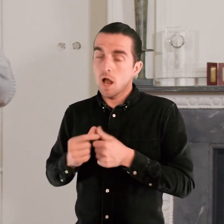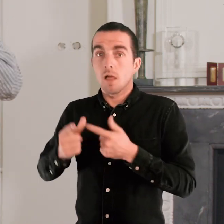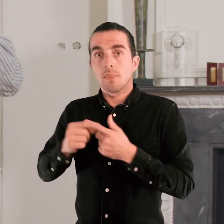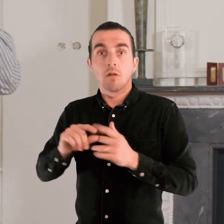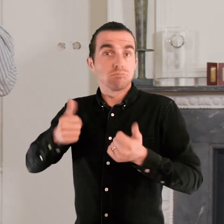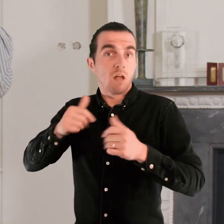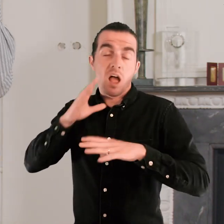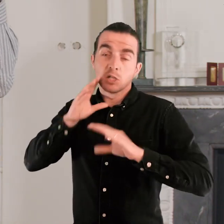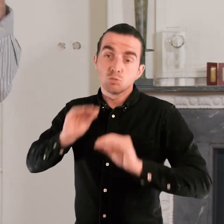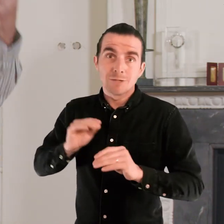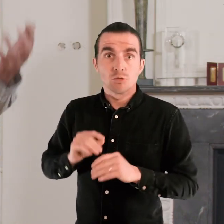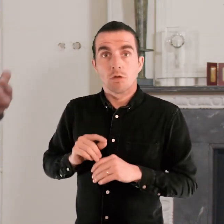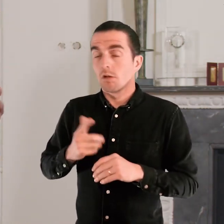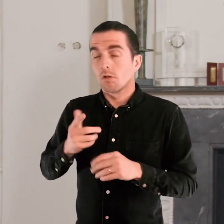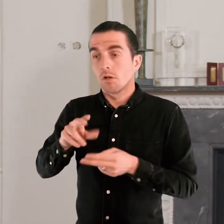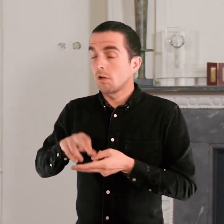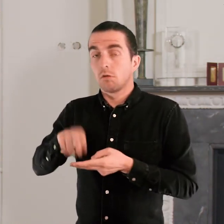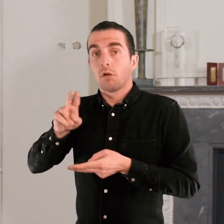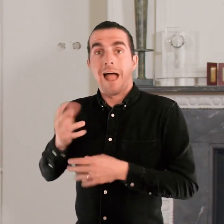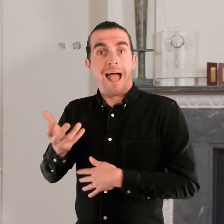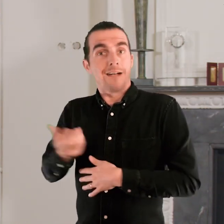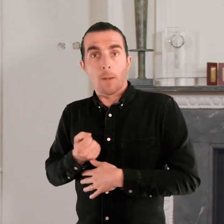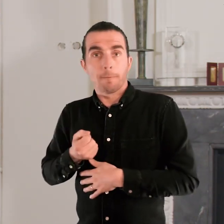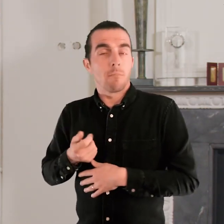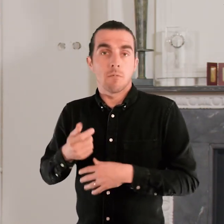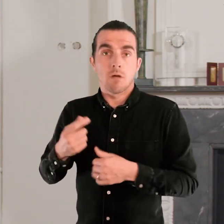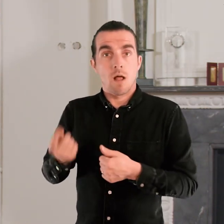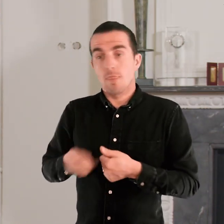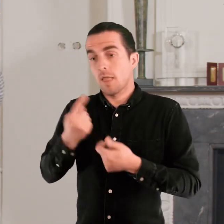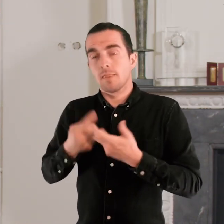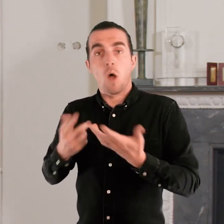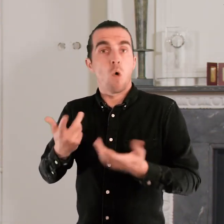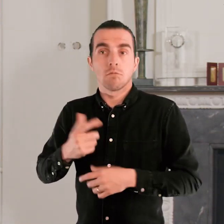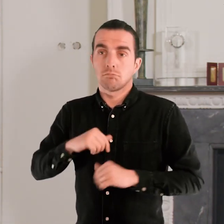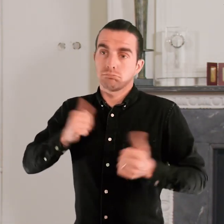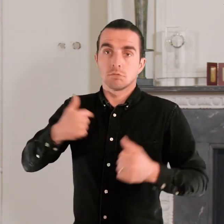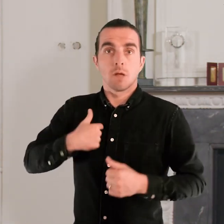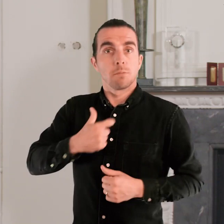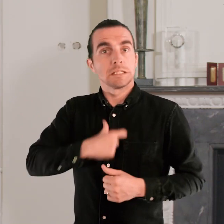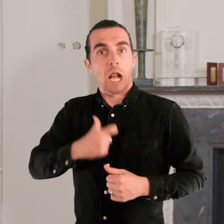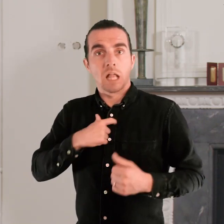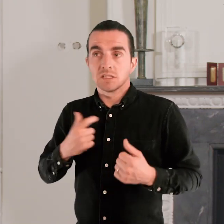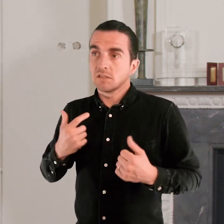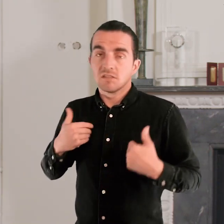If you look at people’s education levels or their incomes, even their personality types,